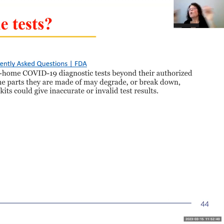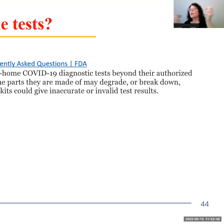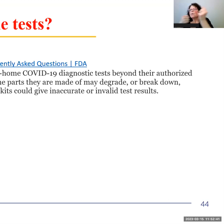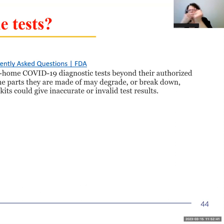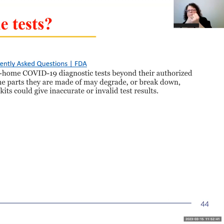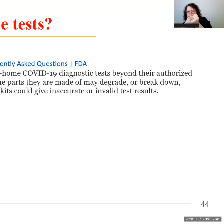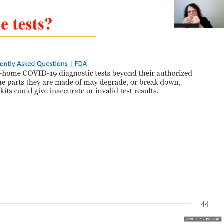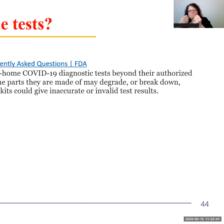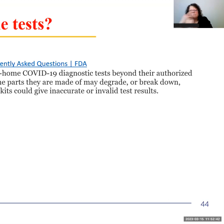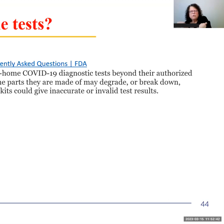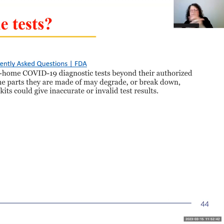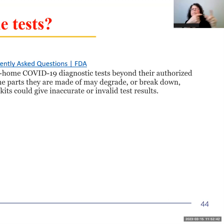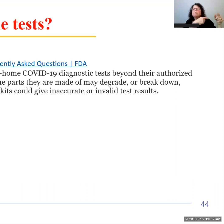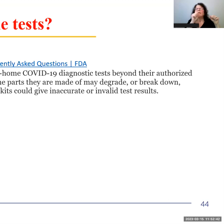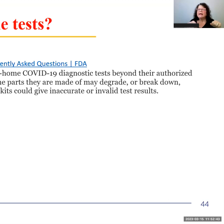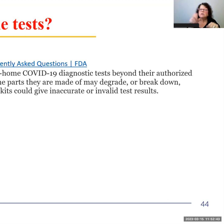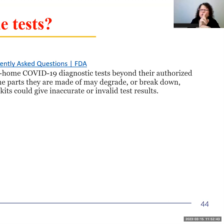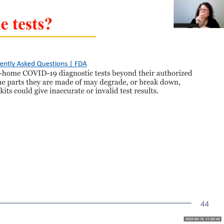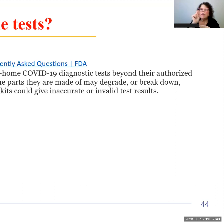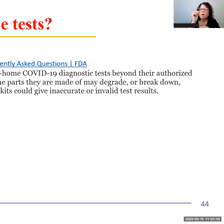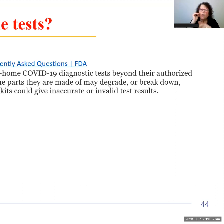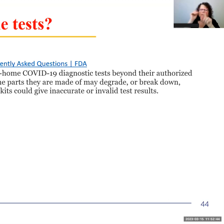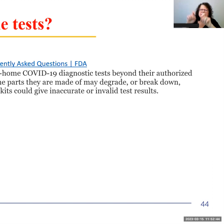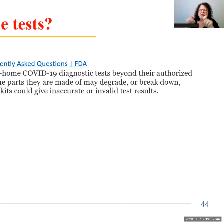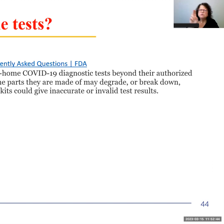No, there are certain chemicals in there that can break down and make them no